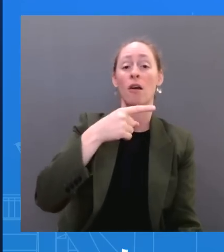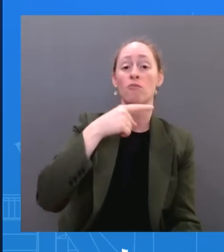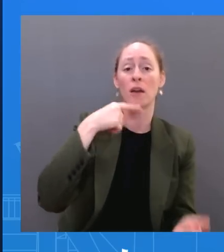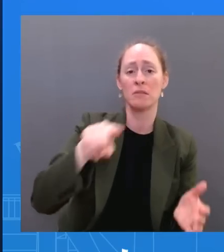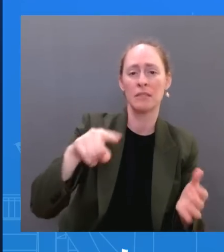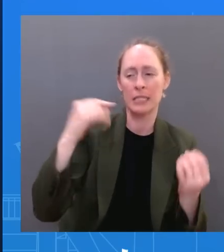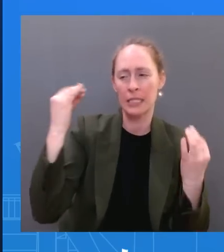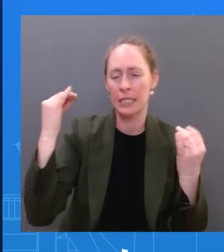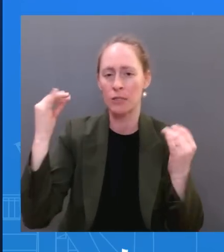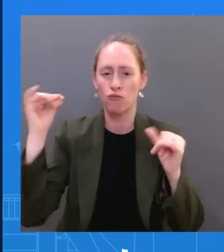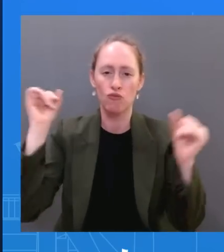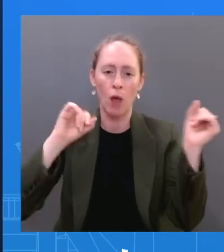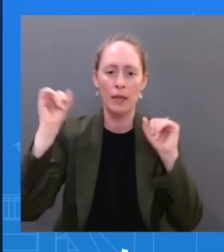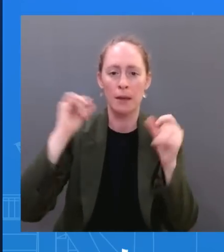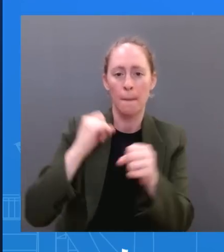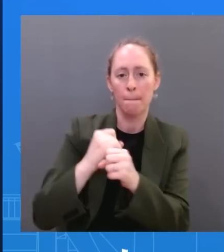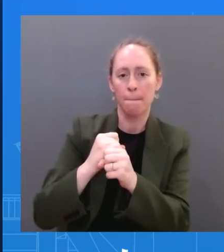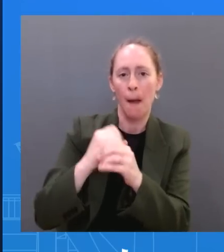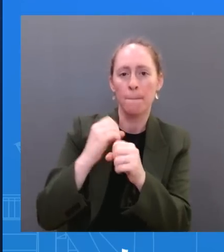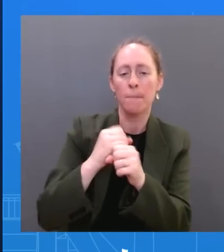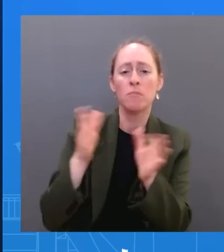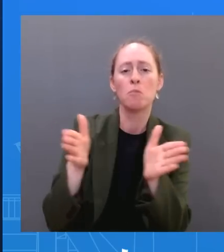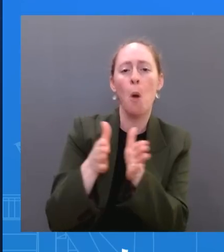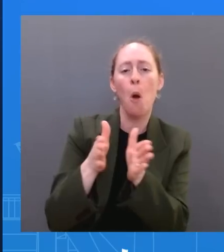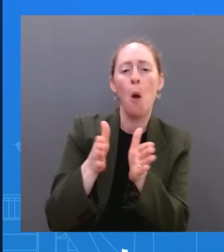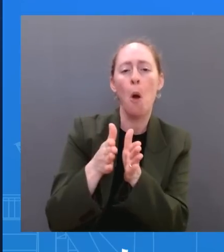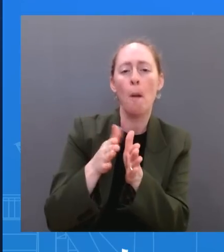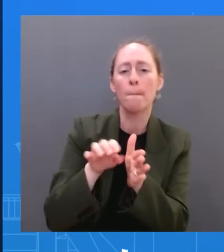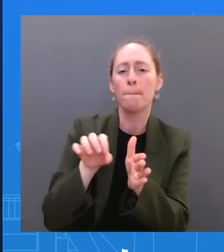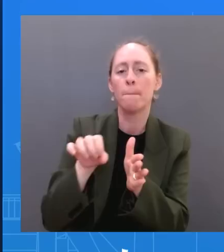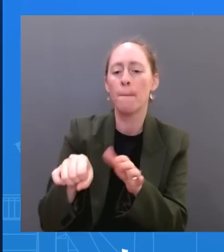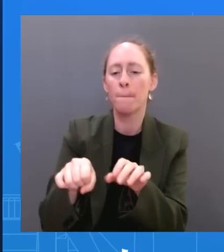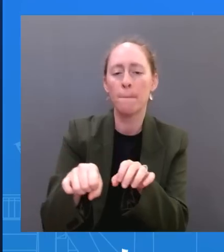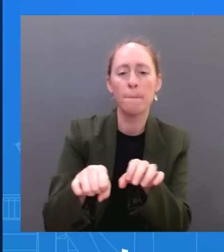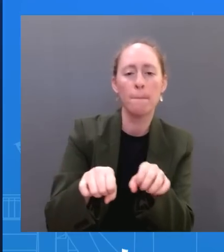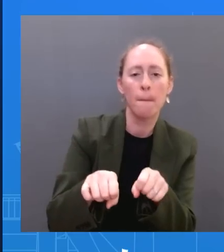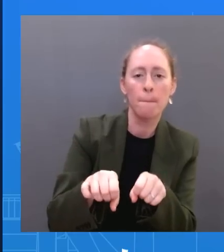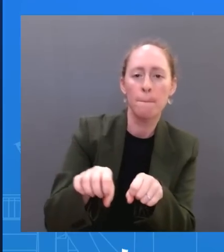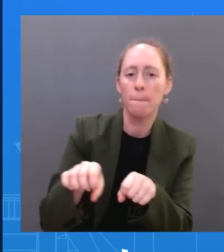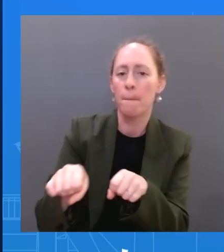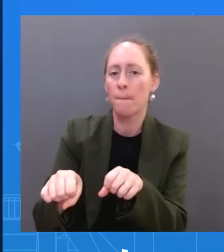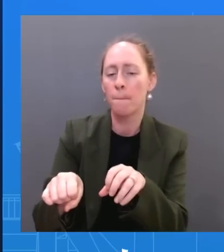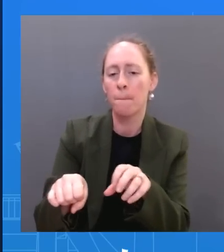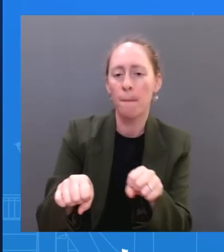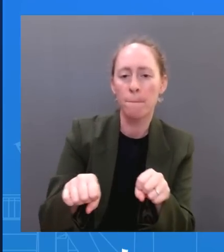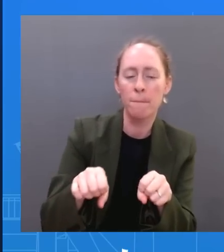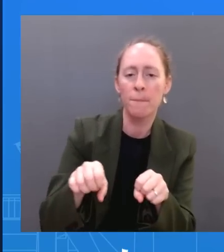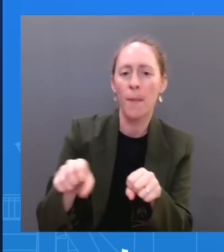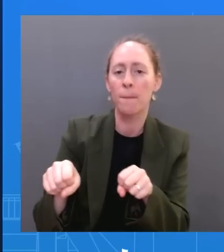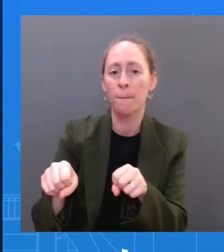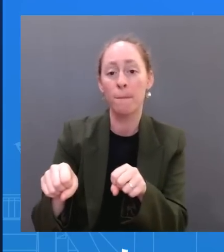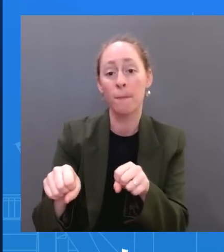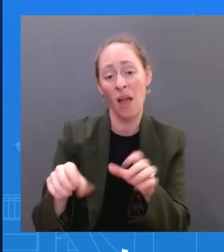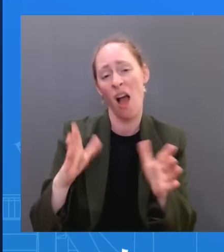pay a dear price for that. And the sanctions have made Russia pay a dear price for that. And we will continue to work with the Ukrainian military